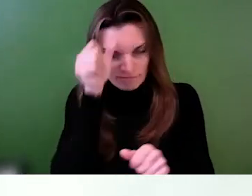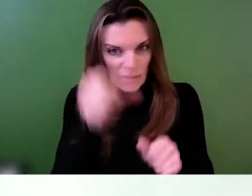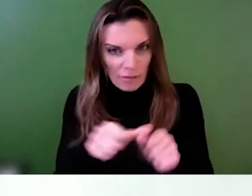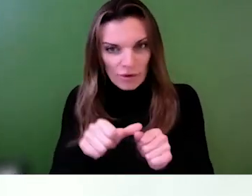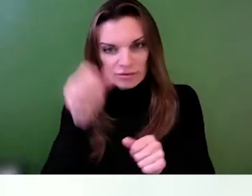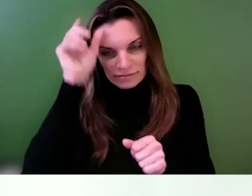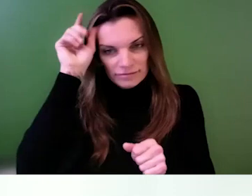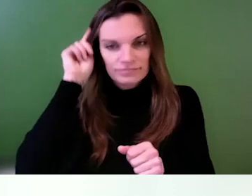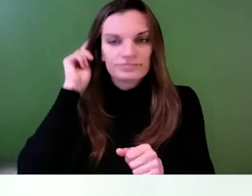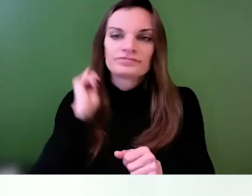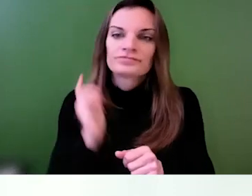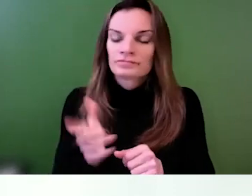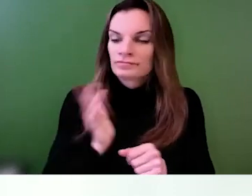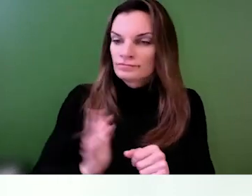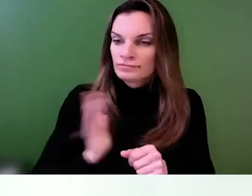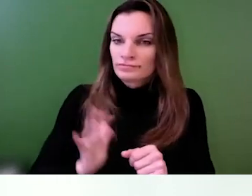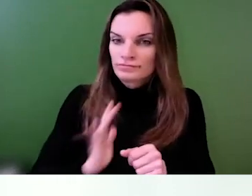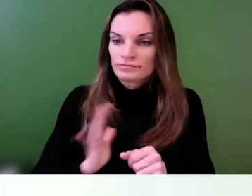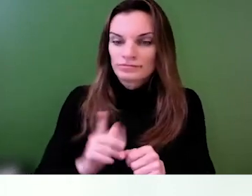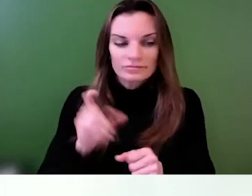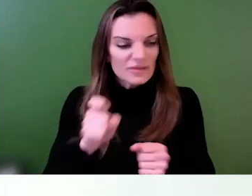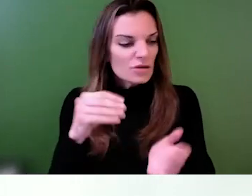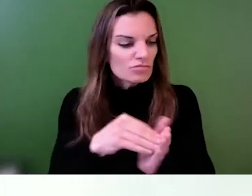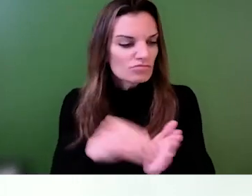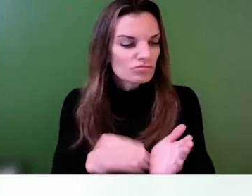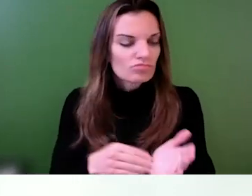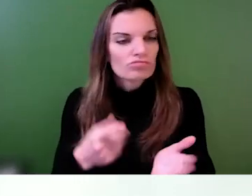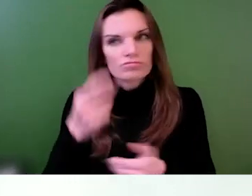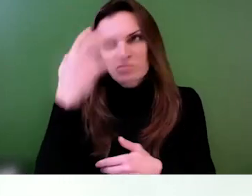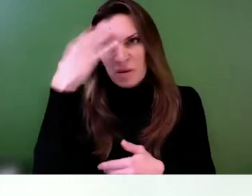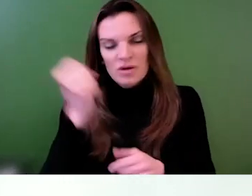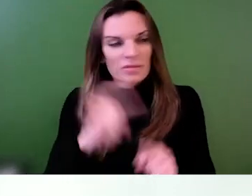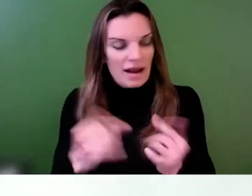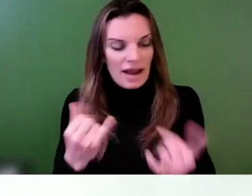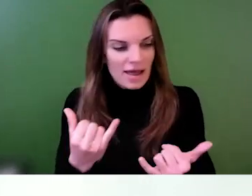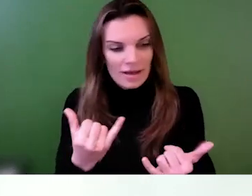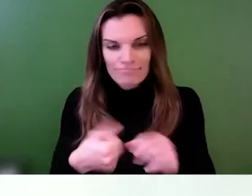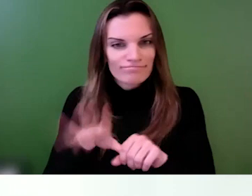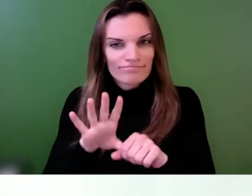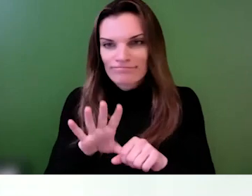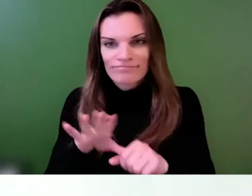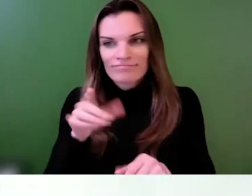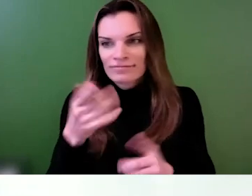So while she used to be able to quickly jot down a few notes, she now finds herself missing some of the delegated tasks